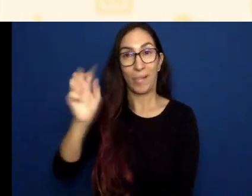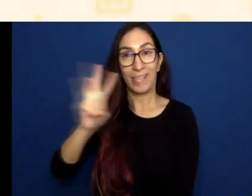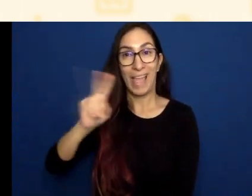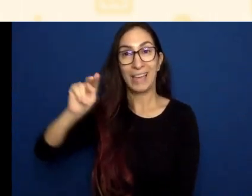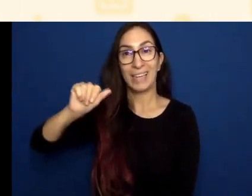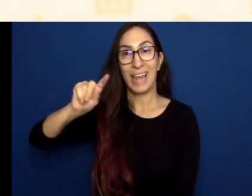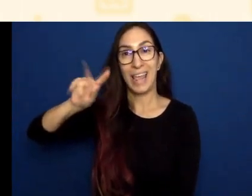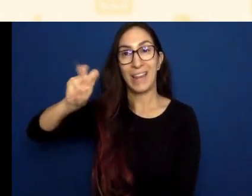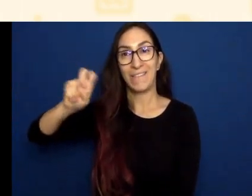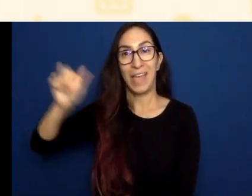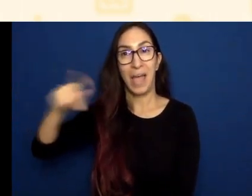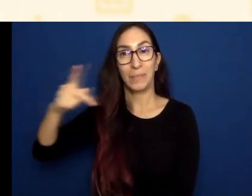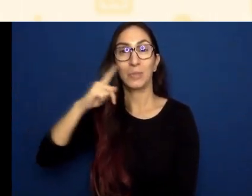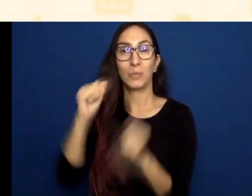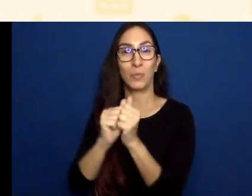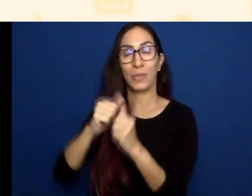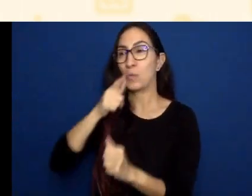Welcome to WordPress Accessibility 2023.